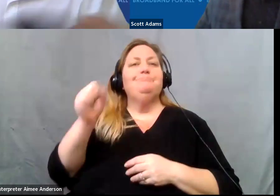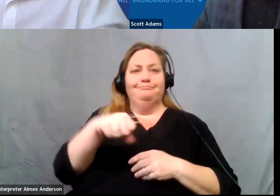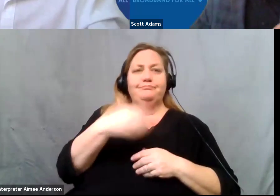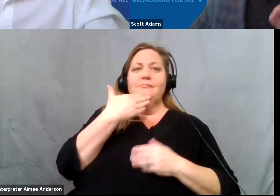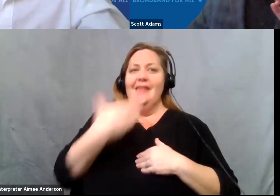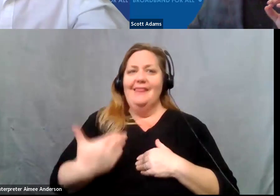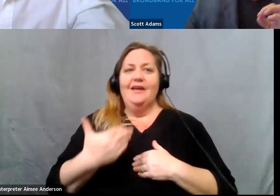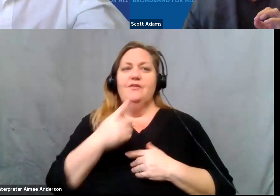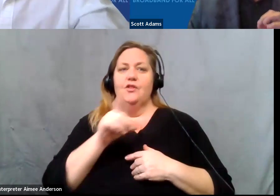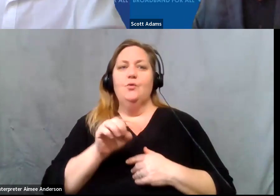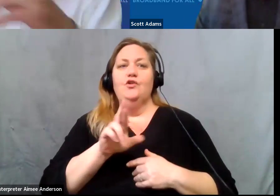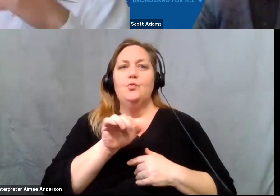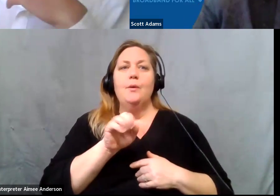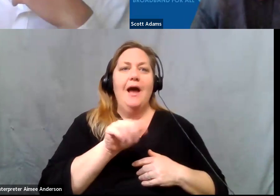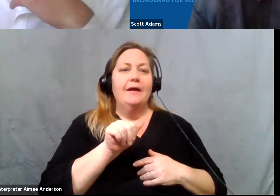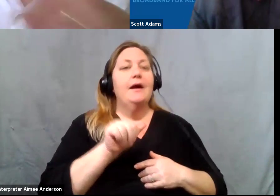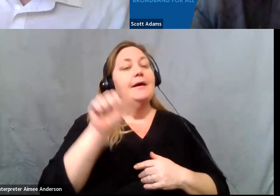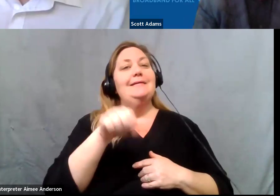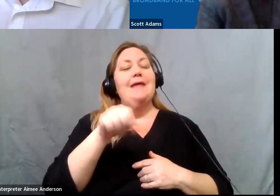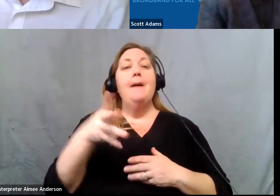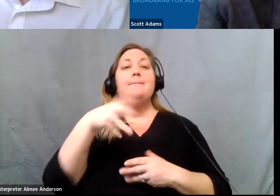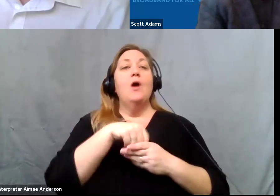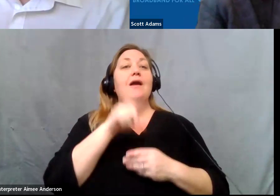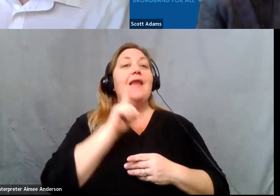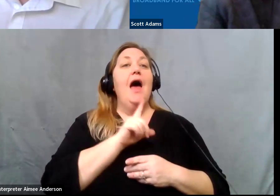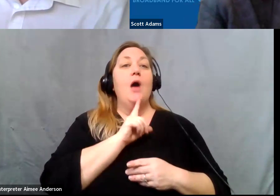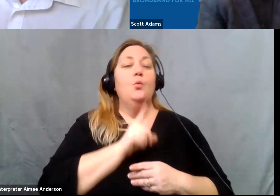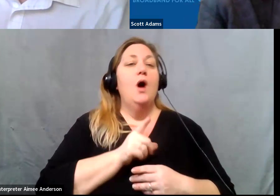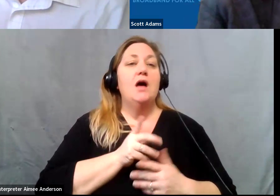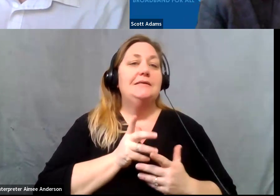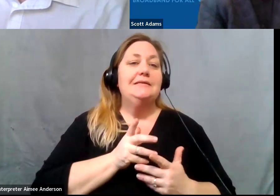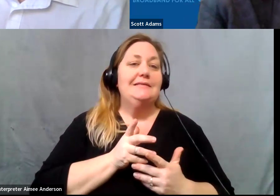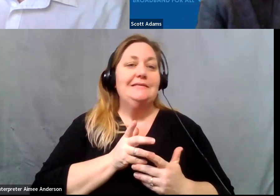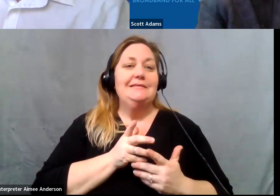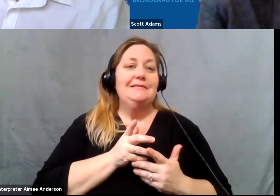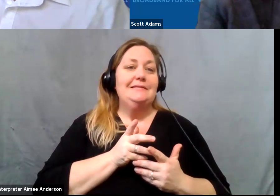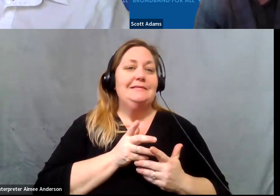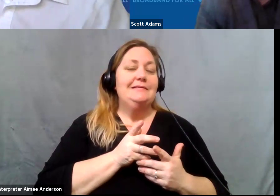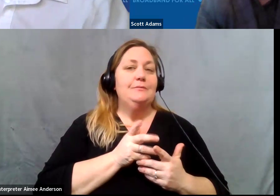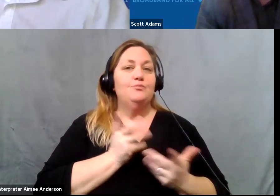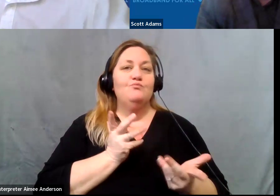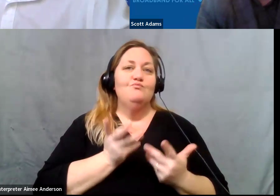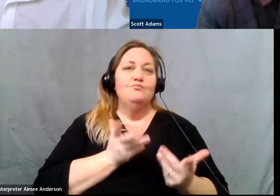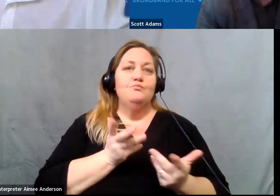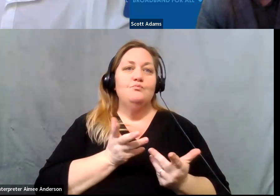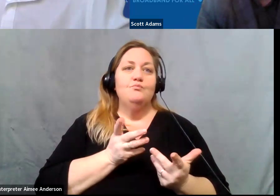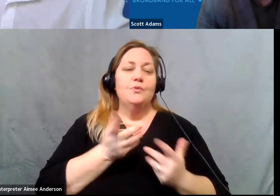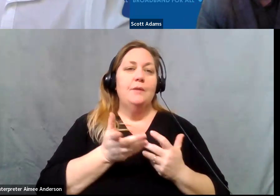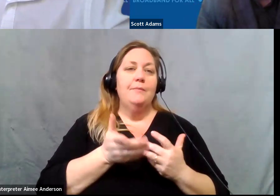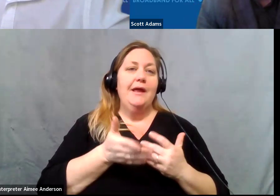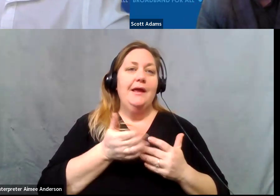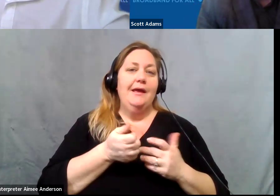Rebecca. I'll that part of that was going to be covered in Shawn’s topic, but I will say